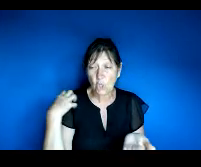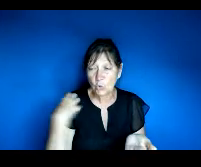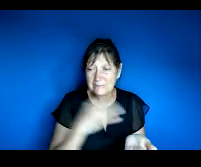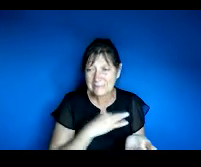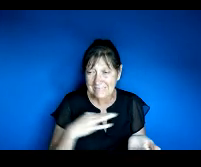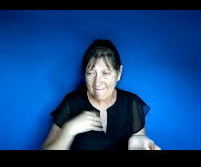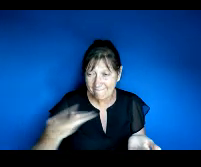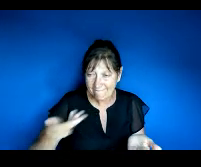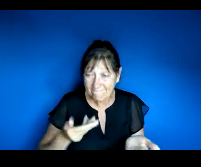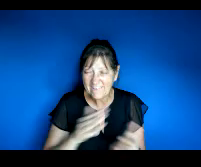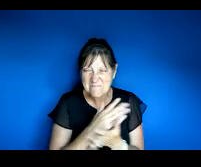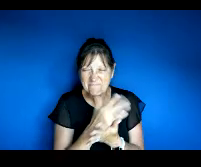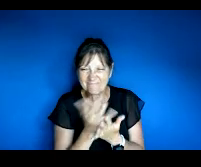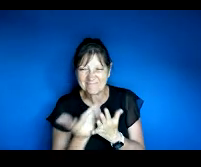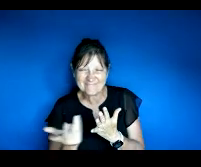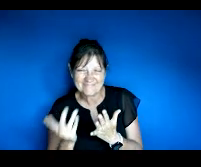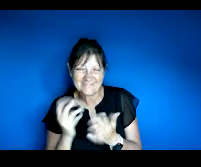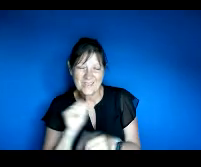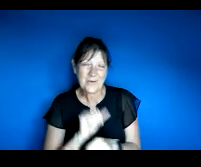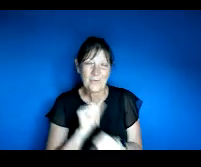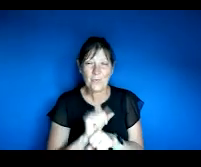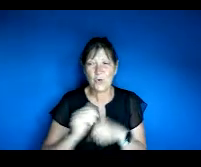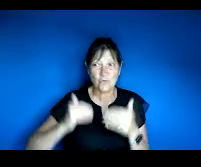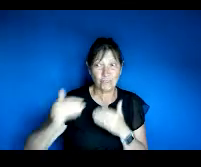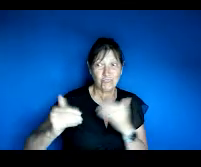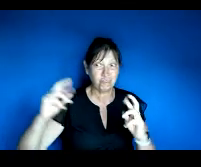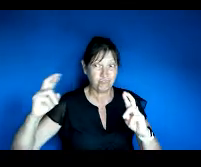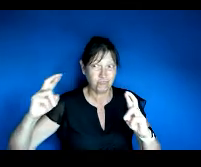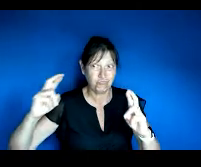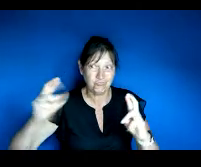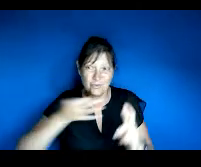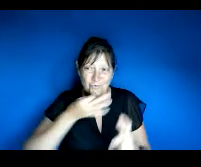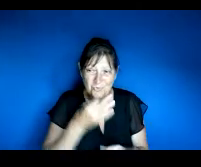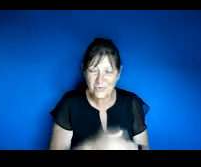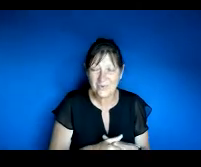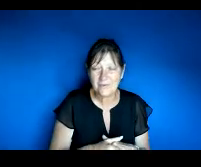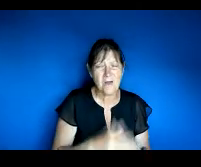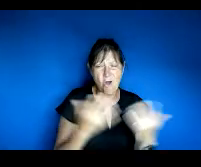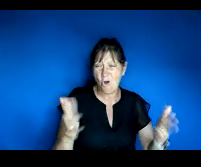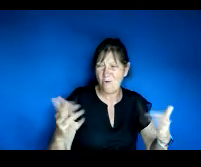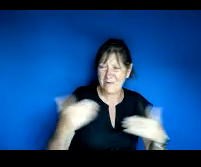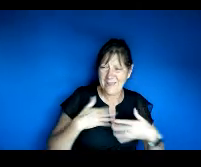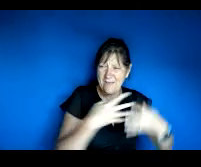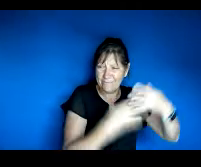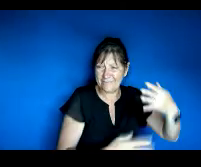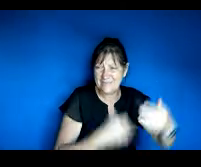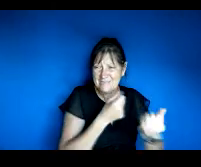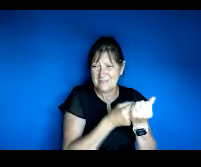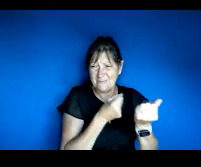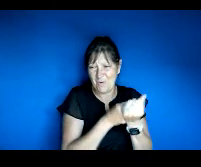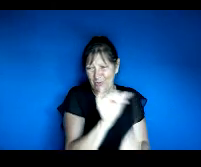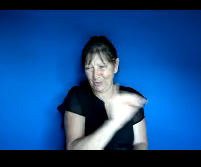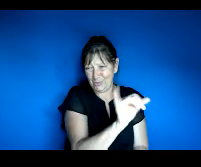So that's all stuff that is hopefully coming along. But there are a lot of supports. It's just important for students